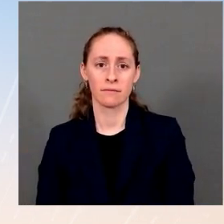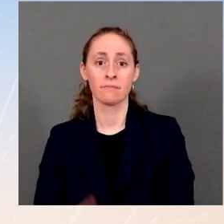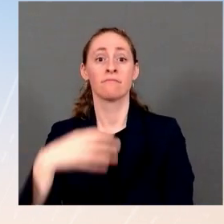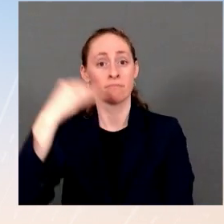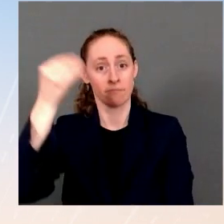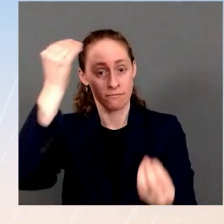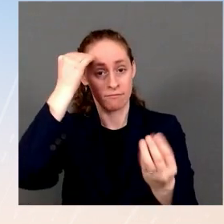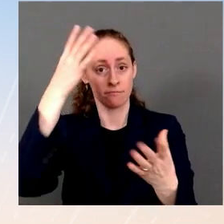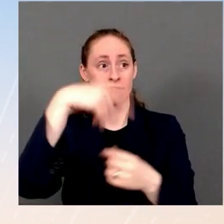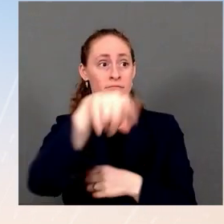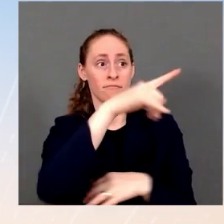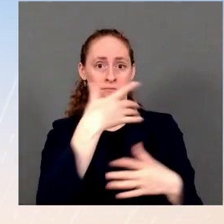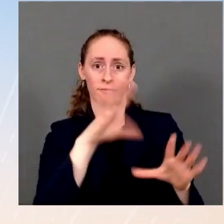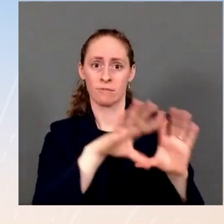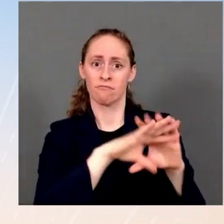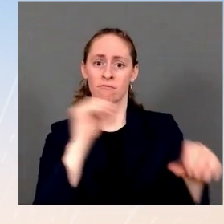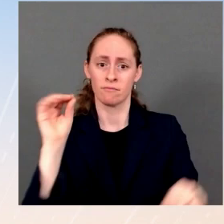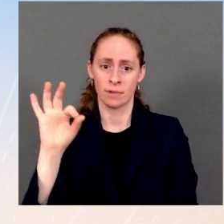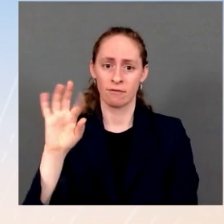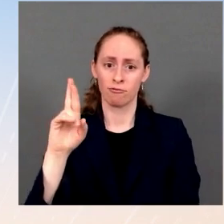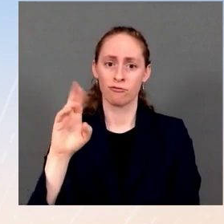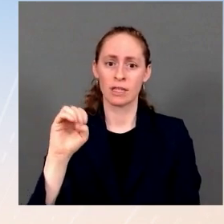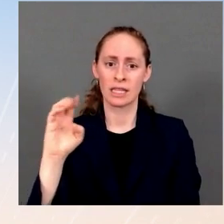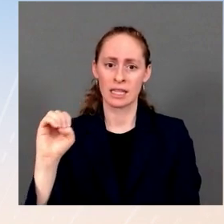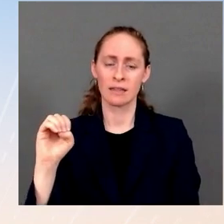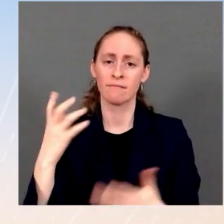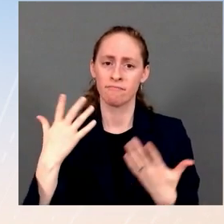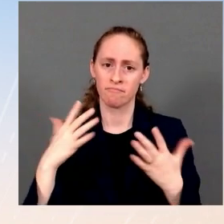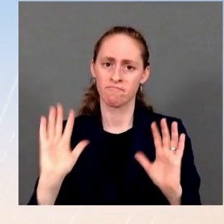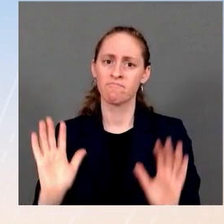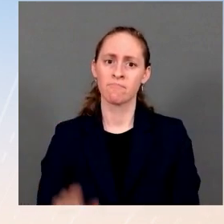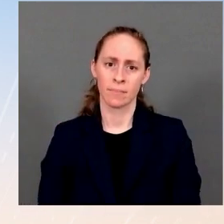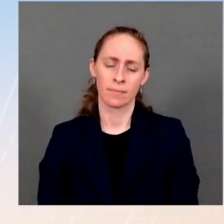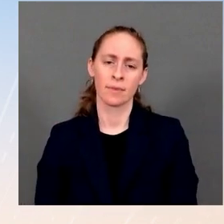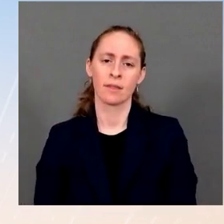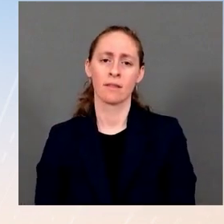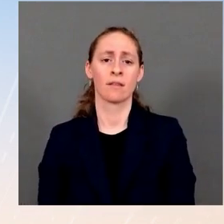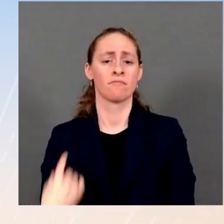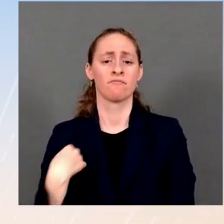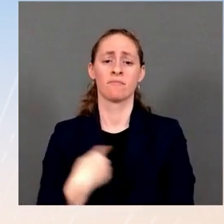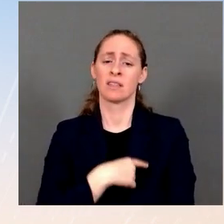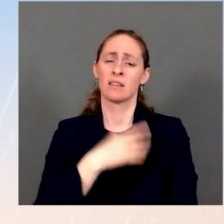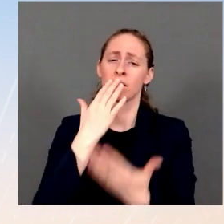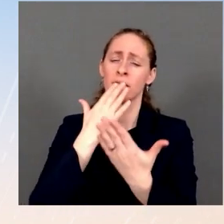We are thankful for the FBI, the State Department, and Haitian law enforcement officials